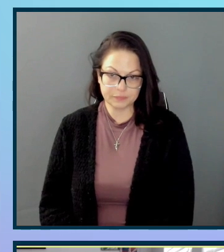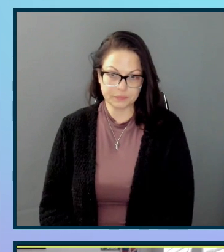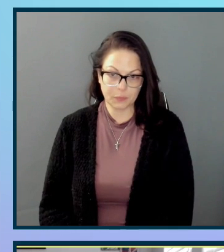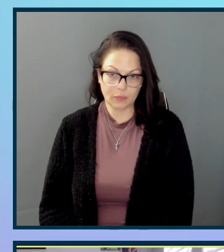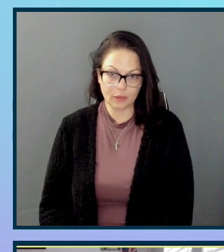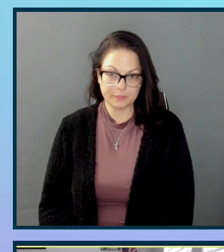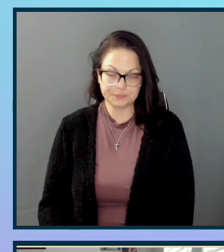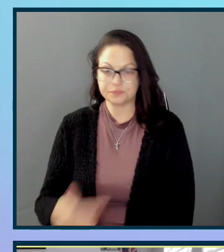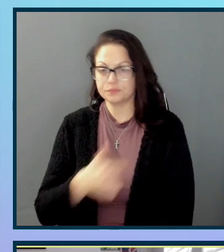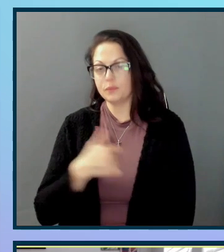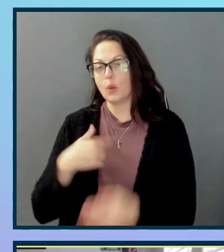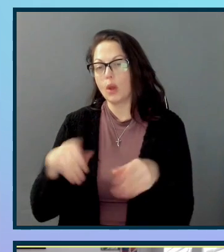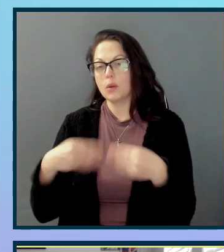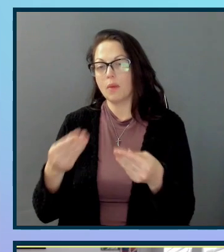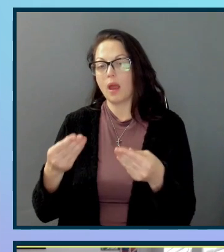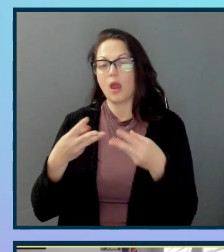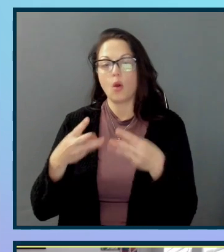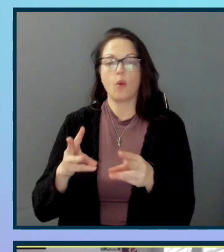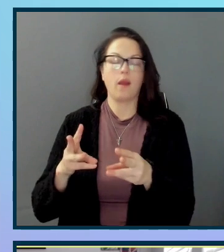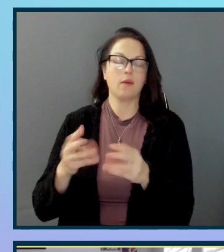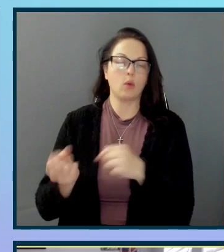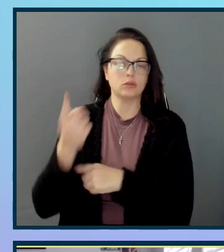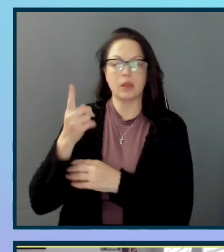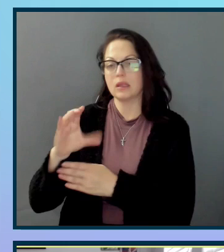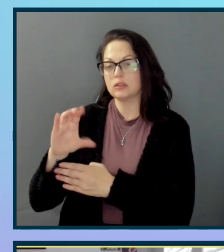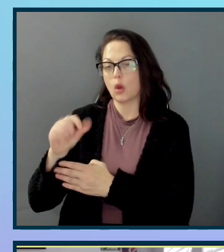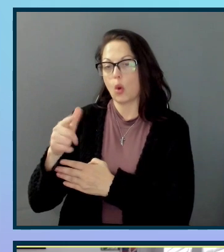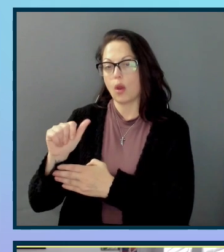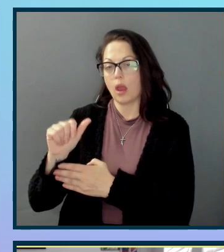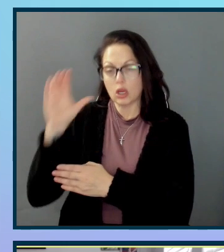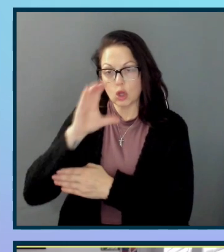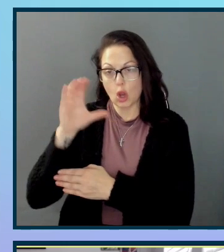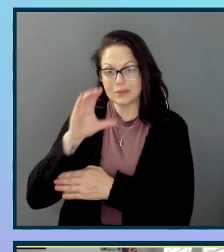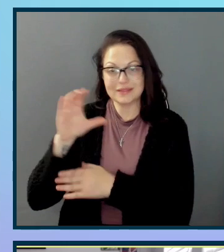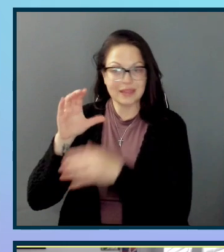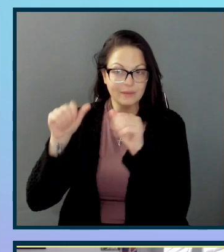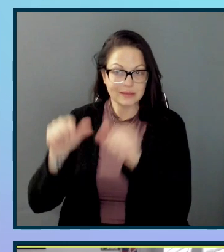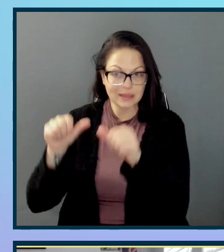to understand what COGA, or cognitive accessibility, what that actually means.